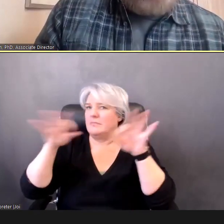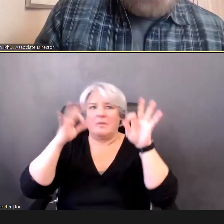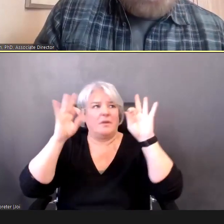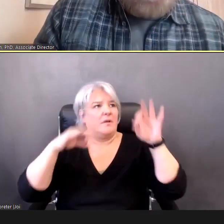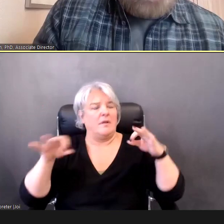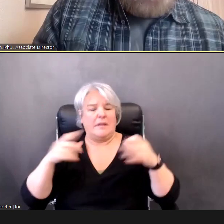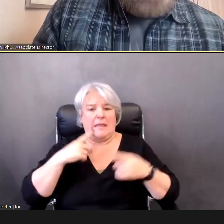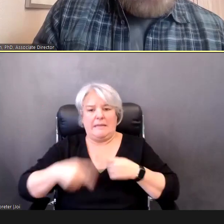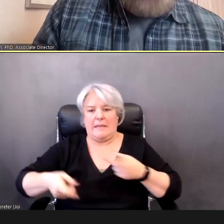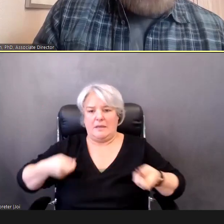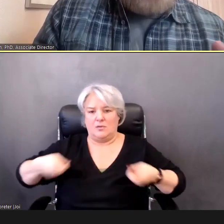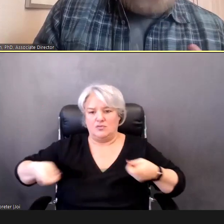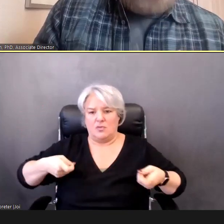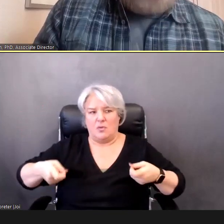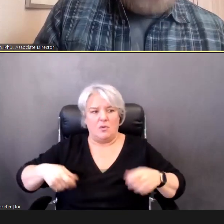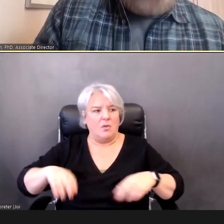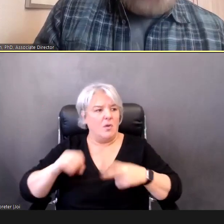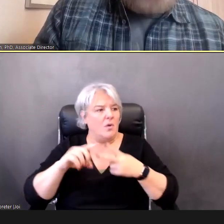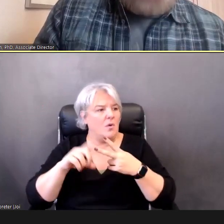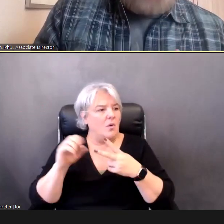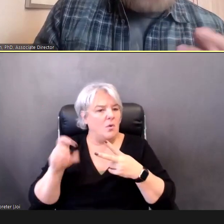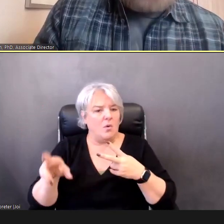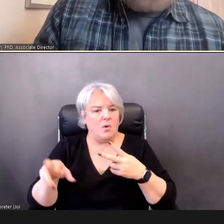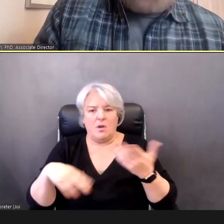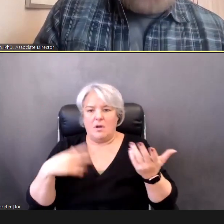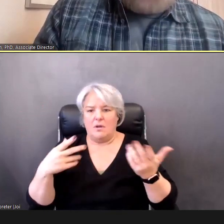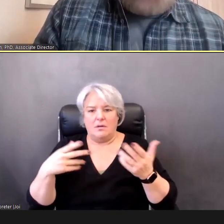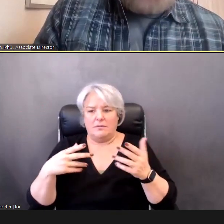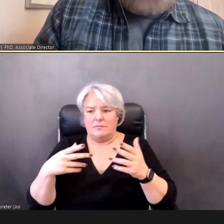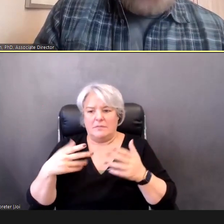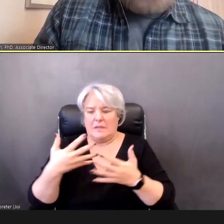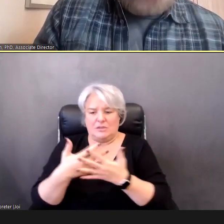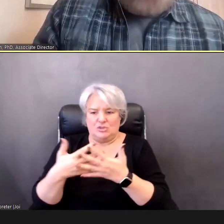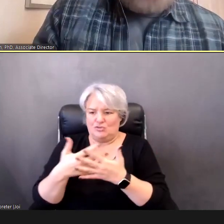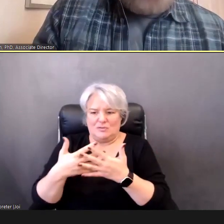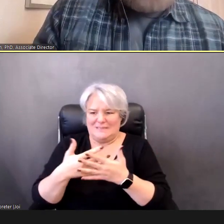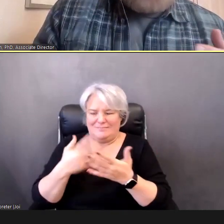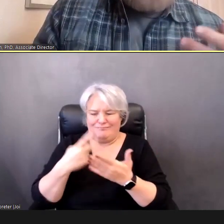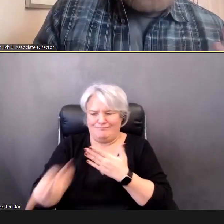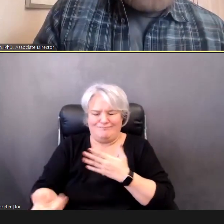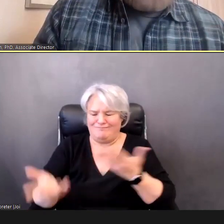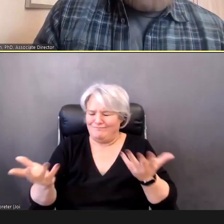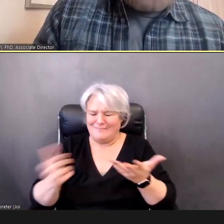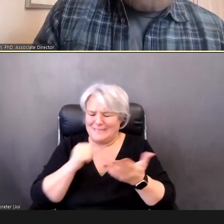control um and you can't screen at that